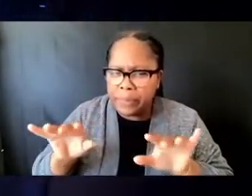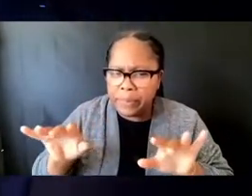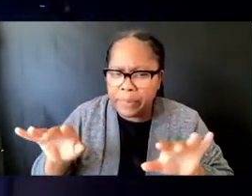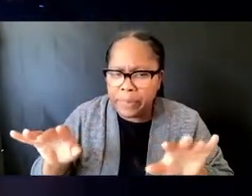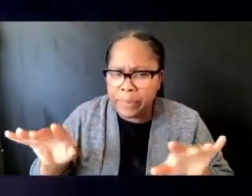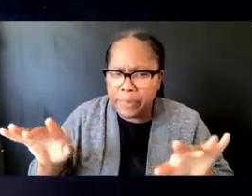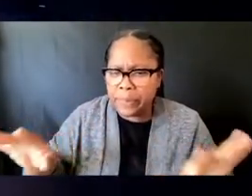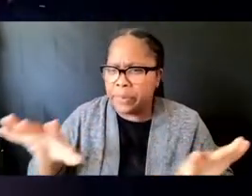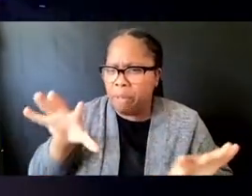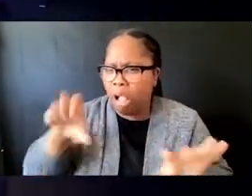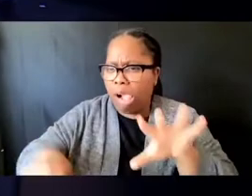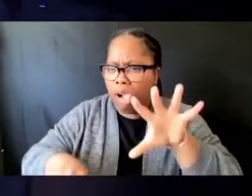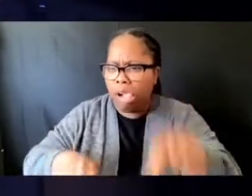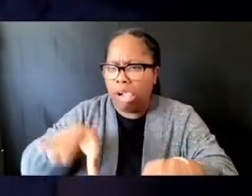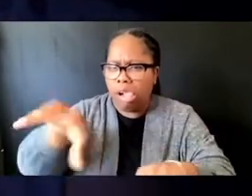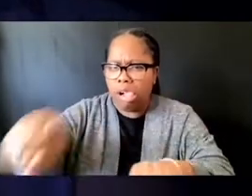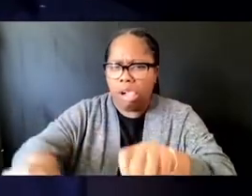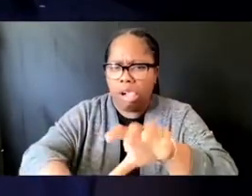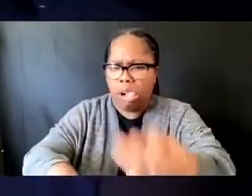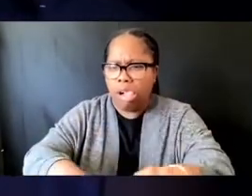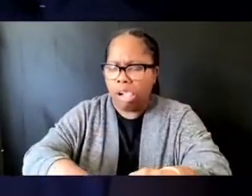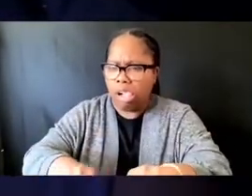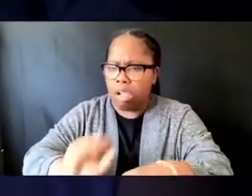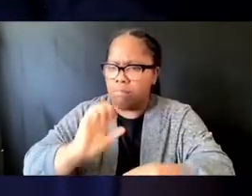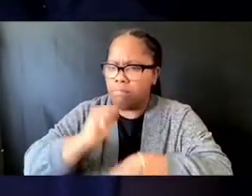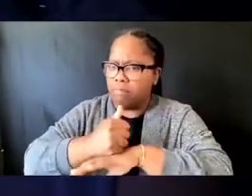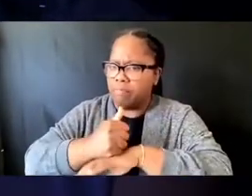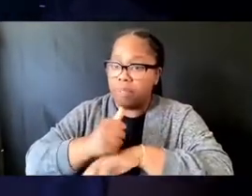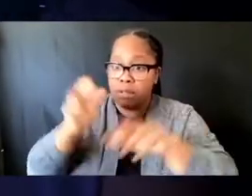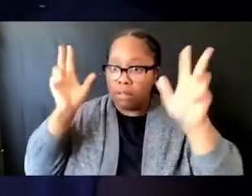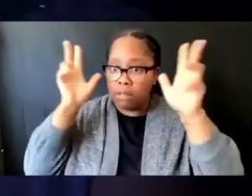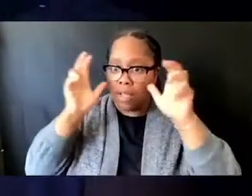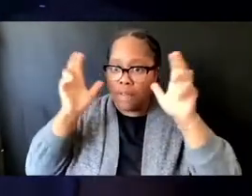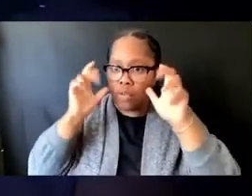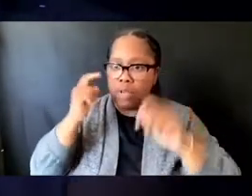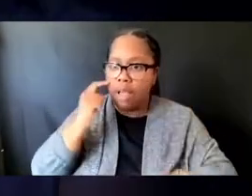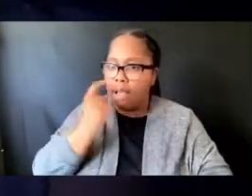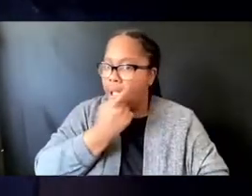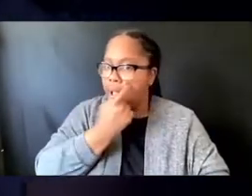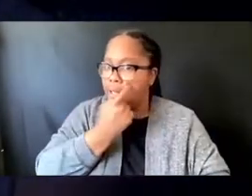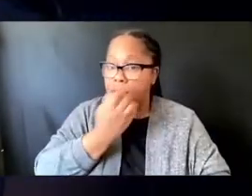in the founding of the devil's eyes, colored red, white, and blue.